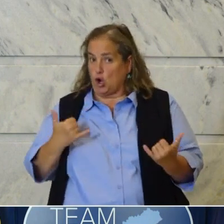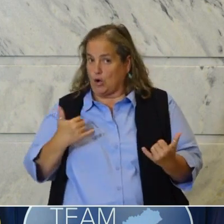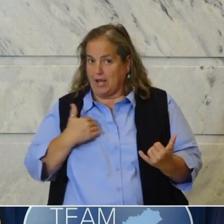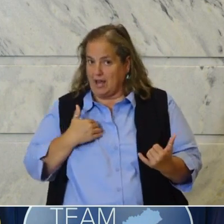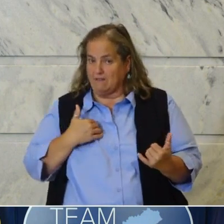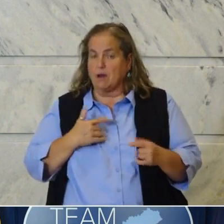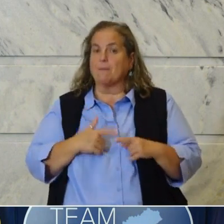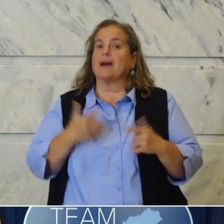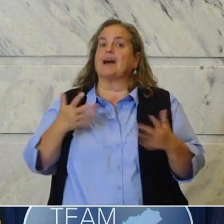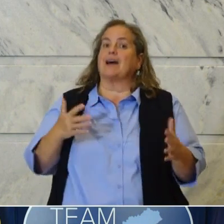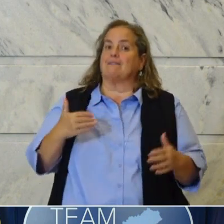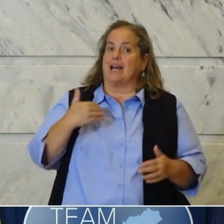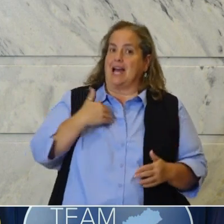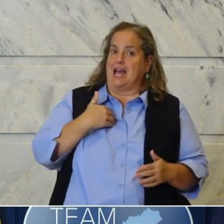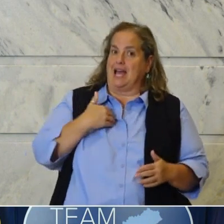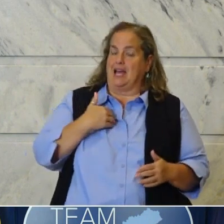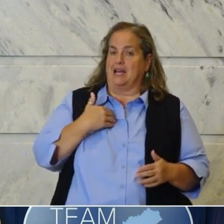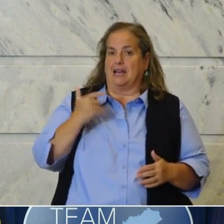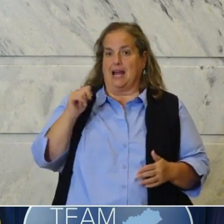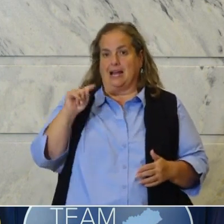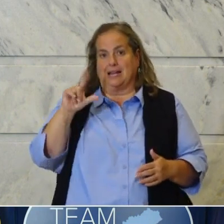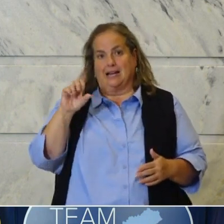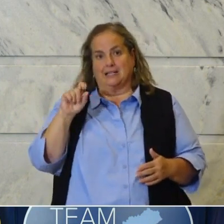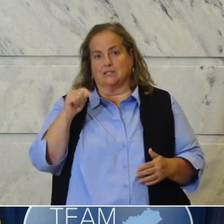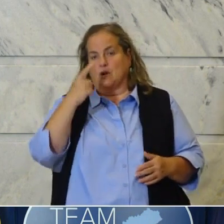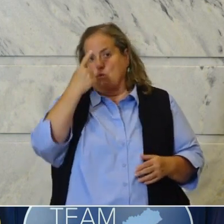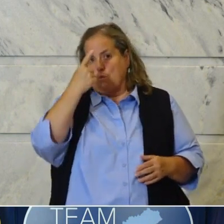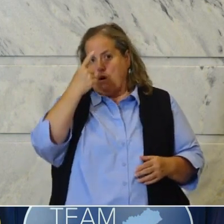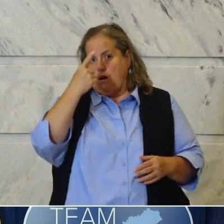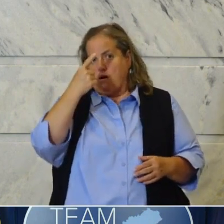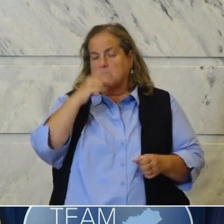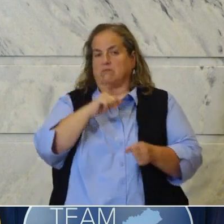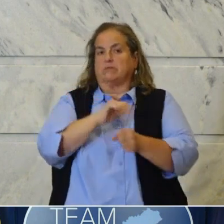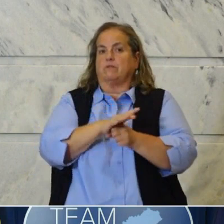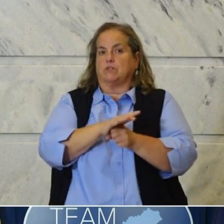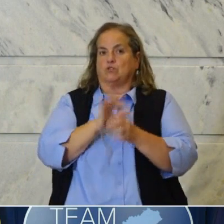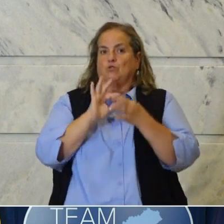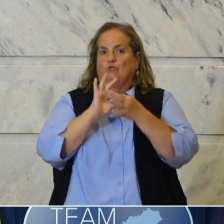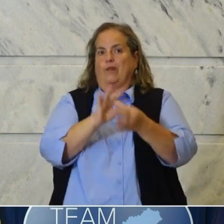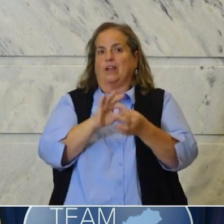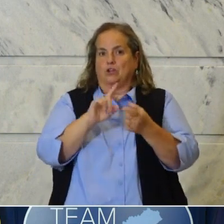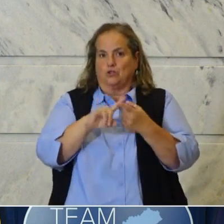have had at least one positive related to the district. This shows you how